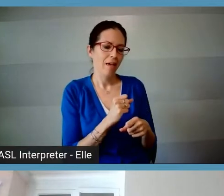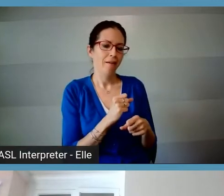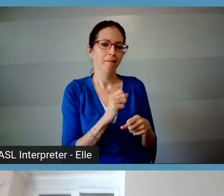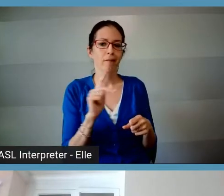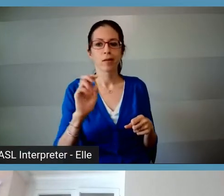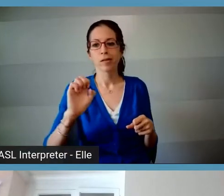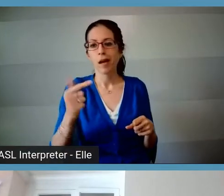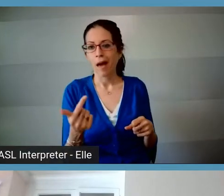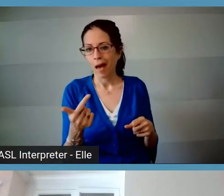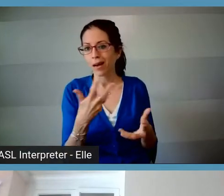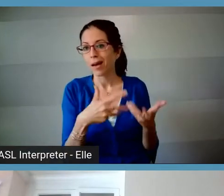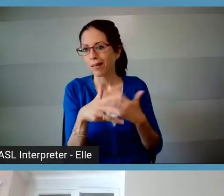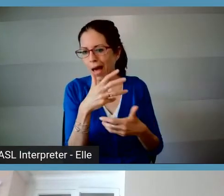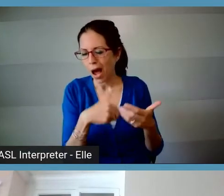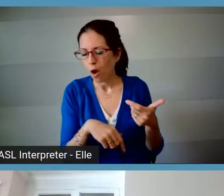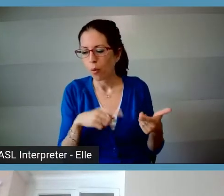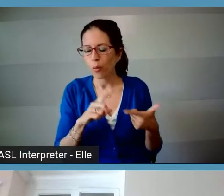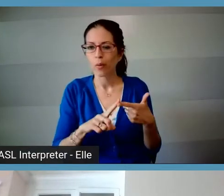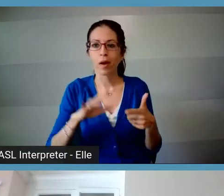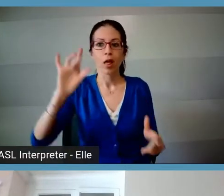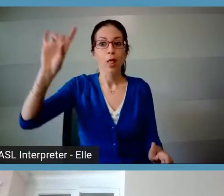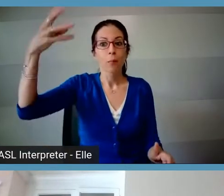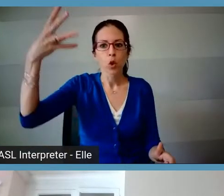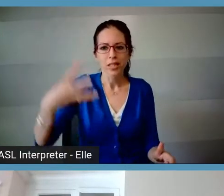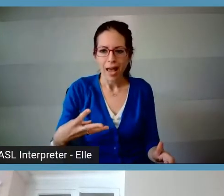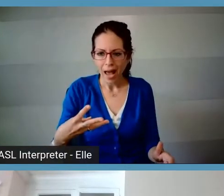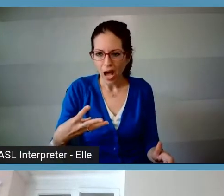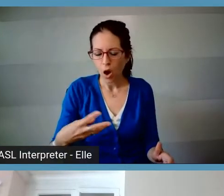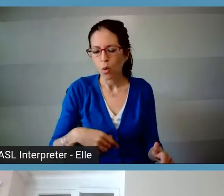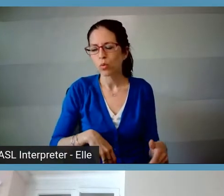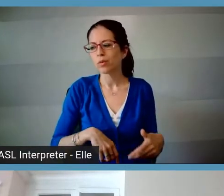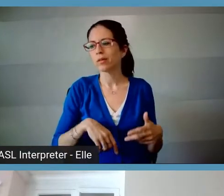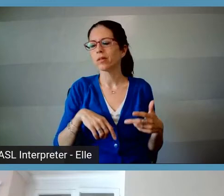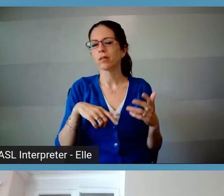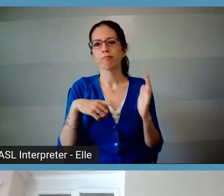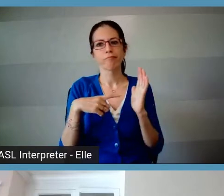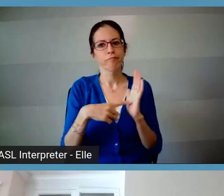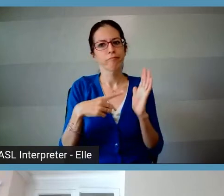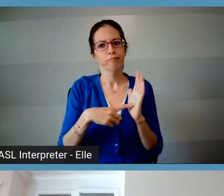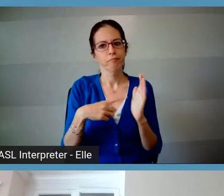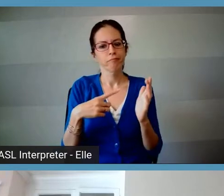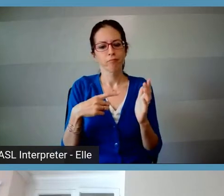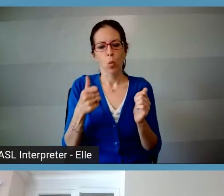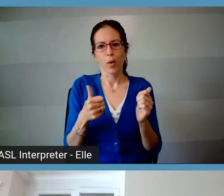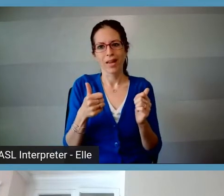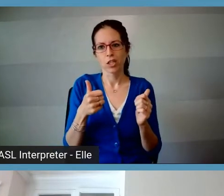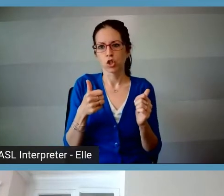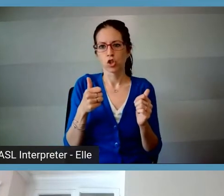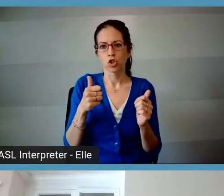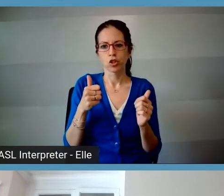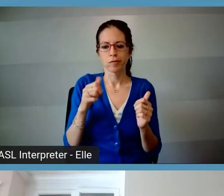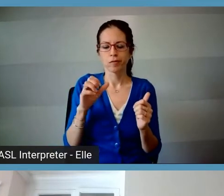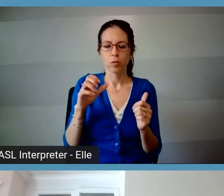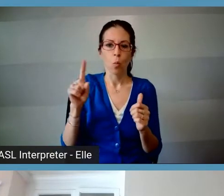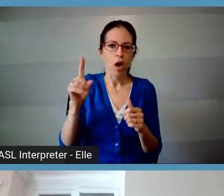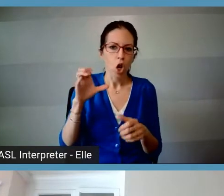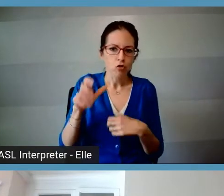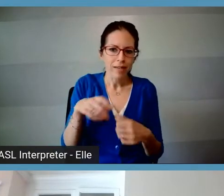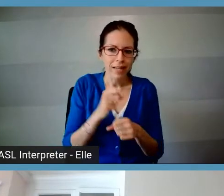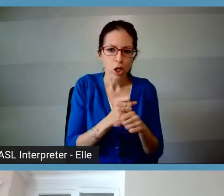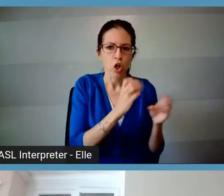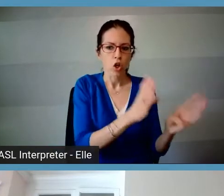we created a pulldown menu of hereby century. By what town they are connected with and what